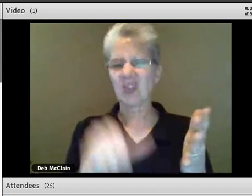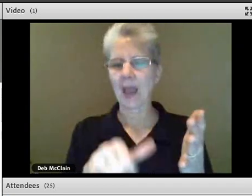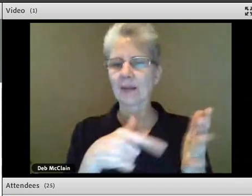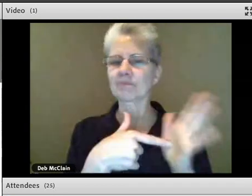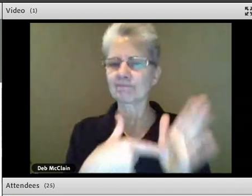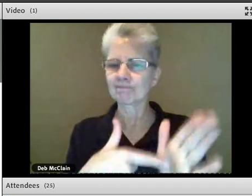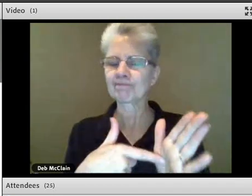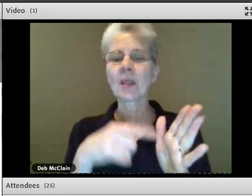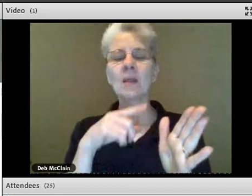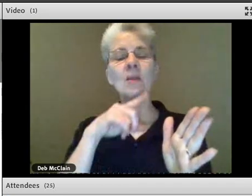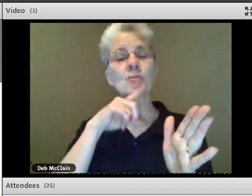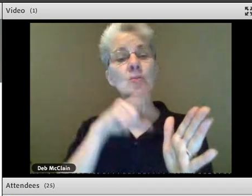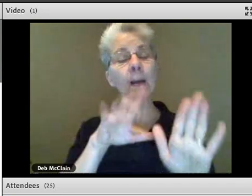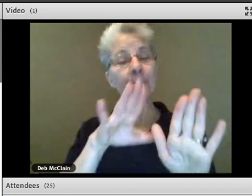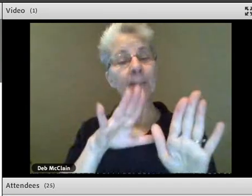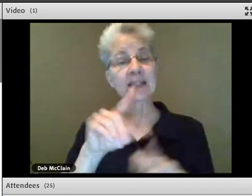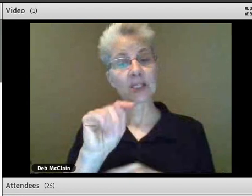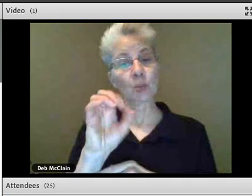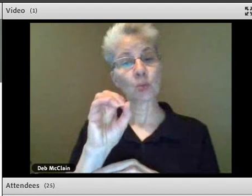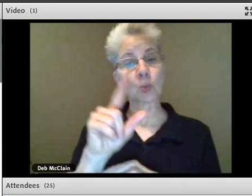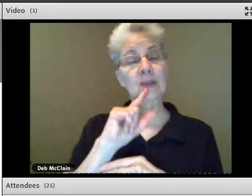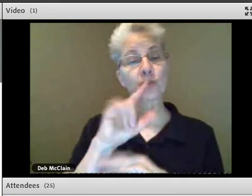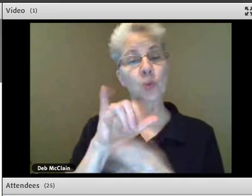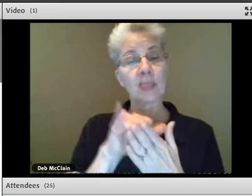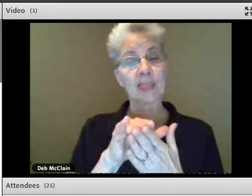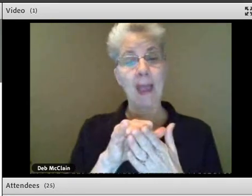and so that's a really amazing tool to make sure that employees are all trained,